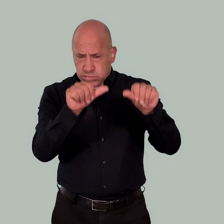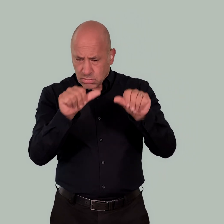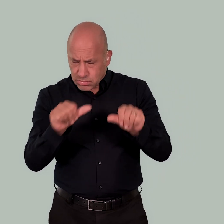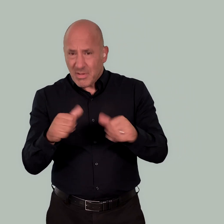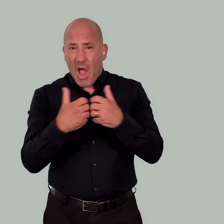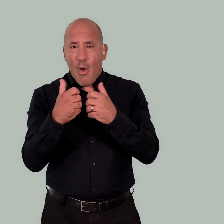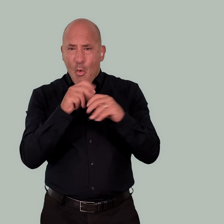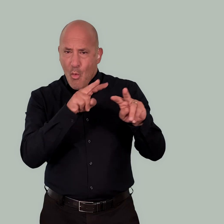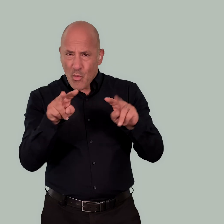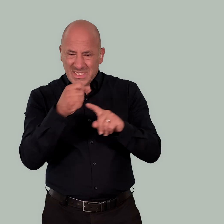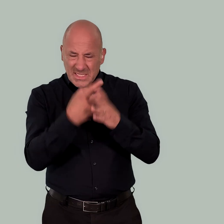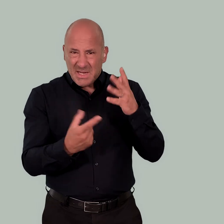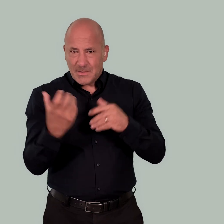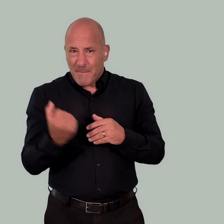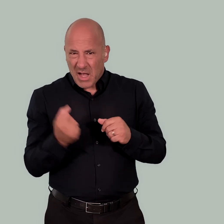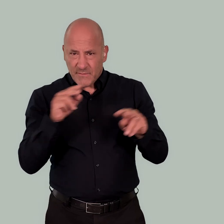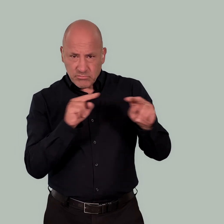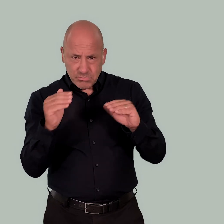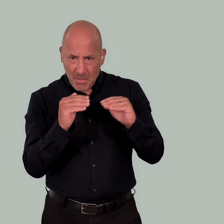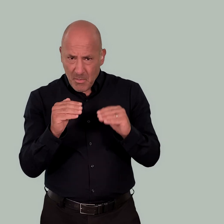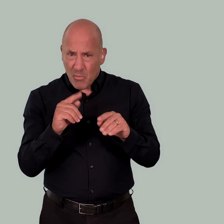according to their reporting of receipt of disability benefits,